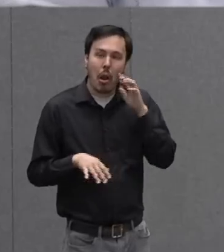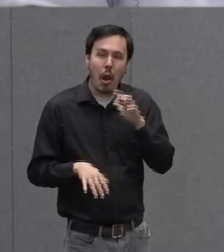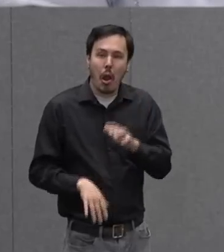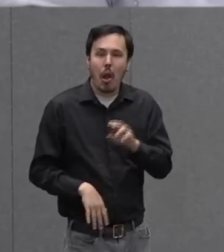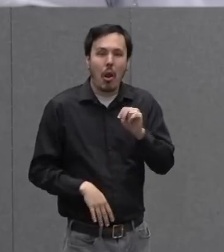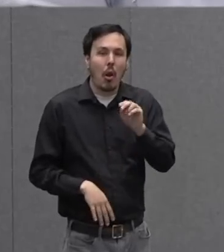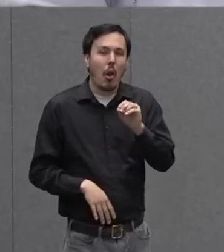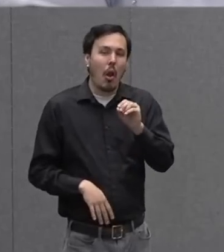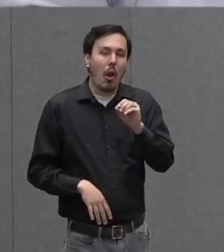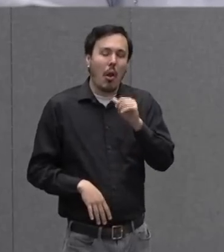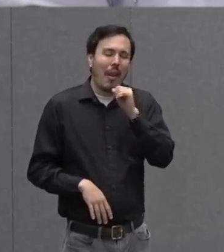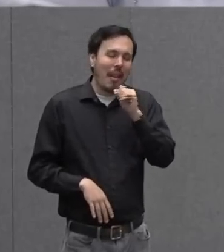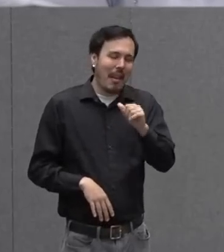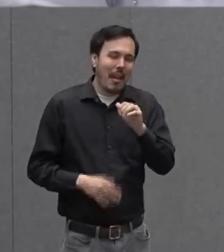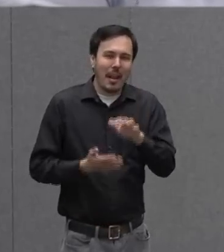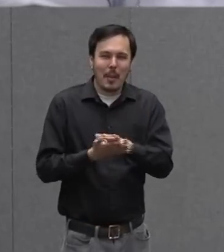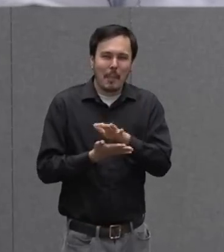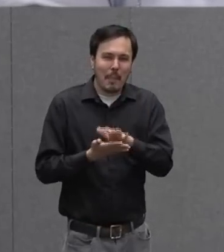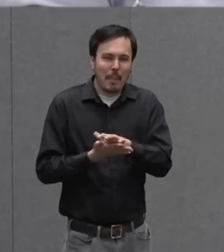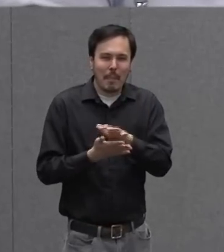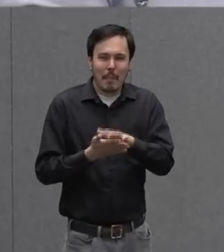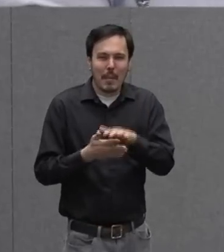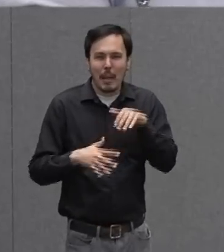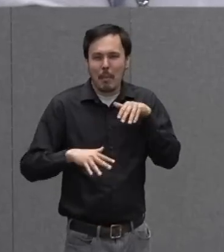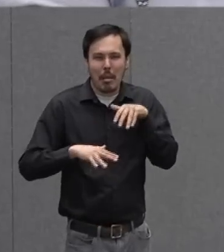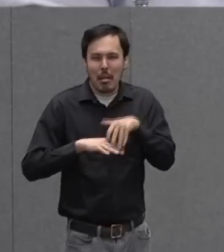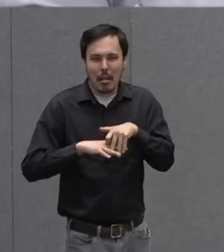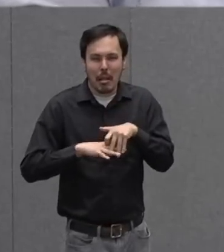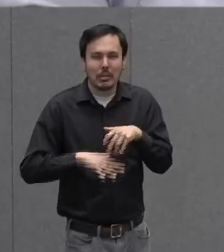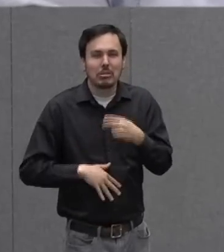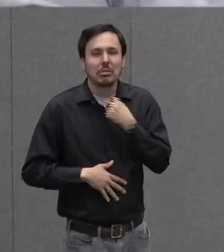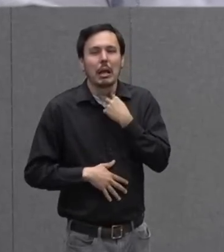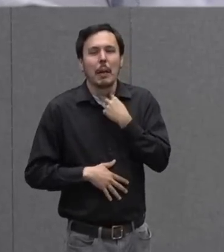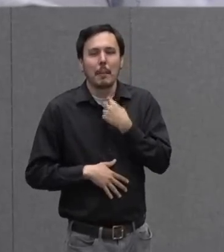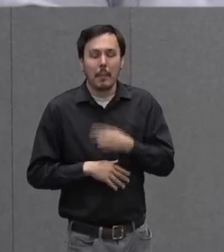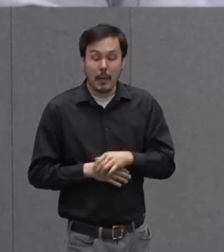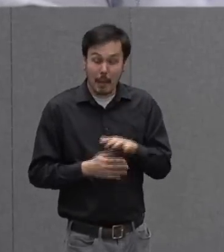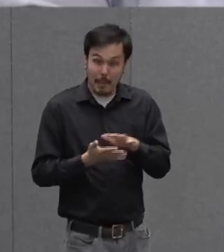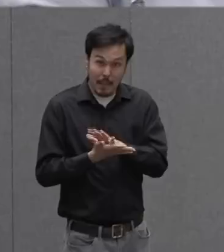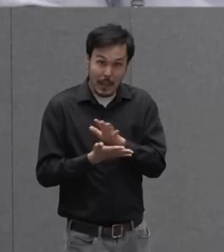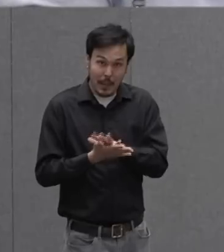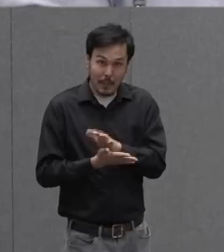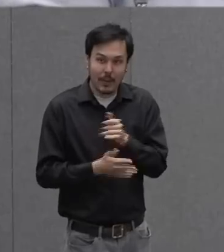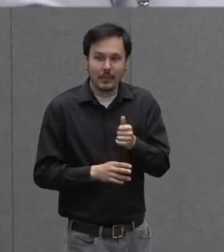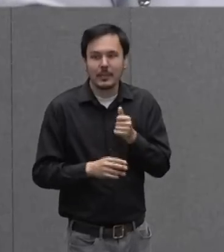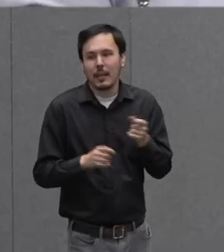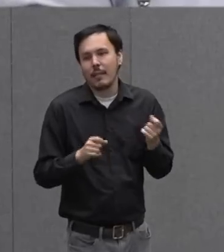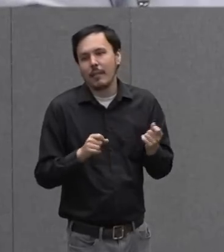Not a paper jam! And Paper was victorious.